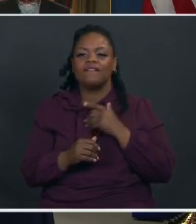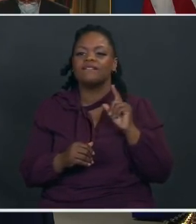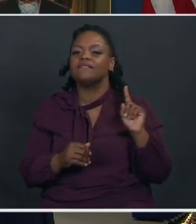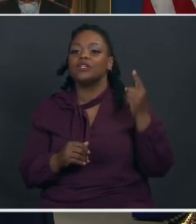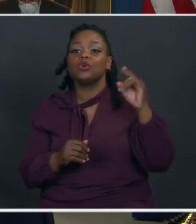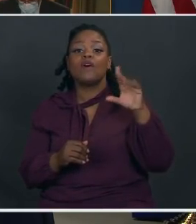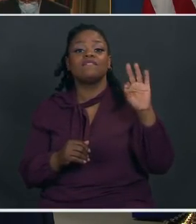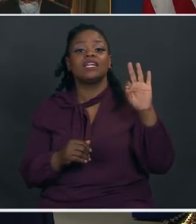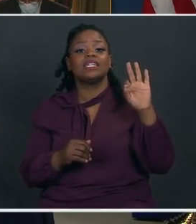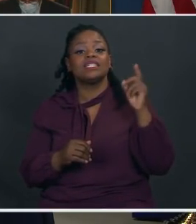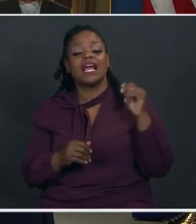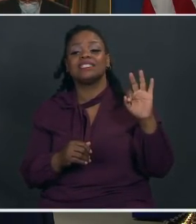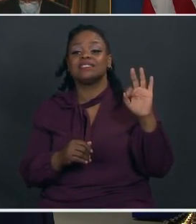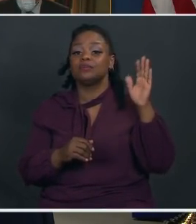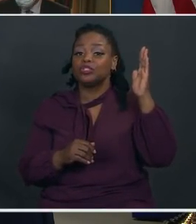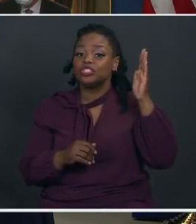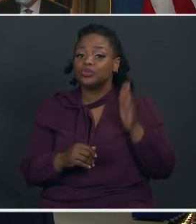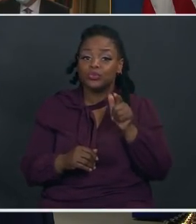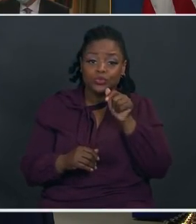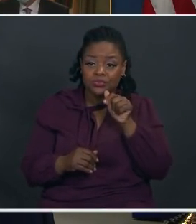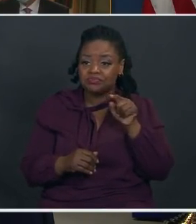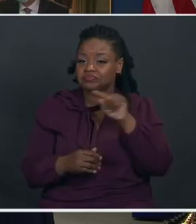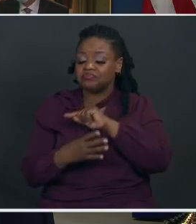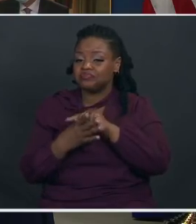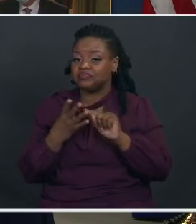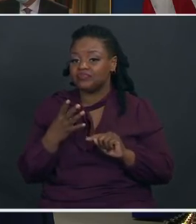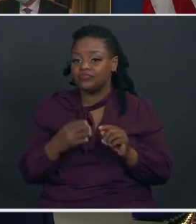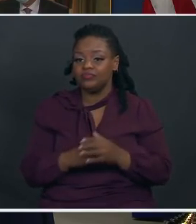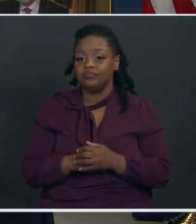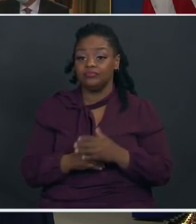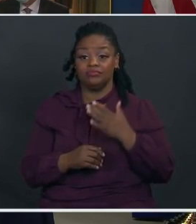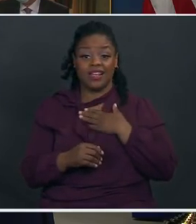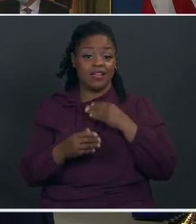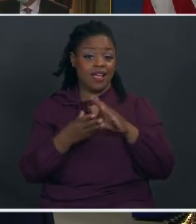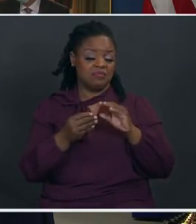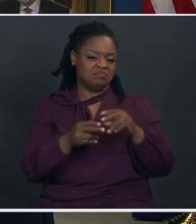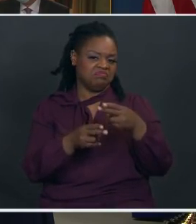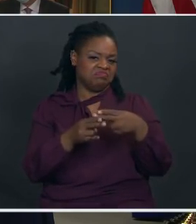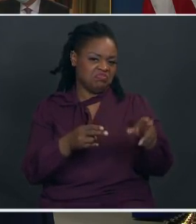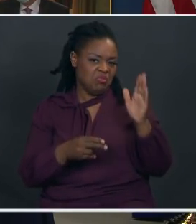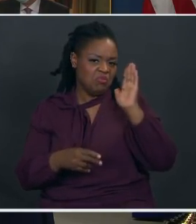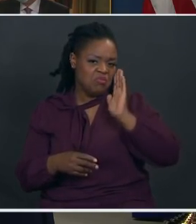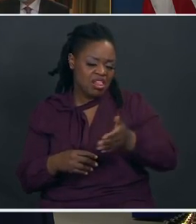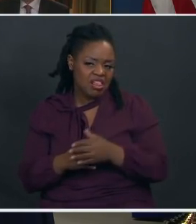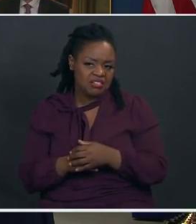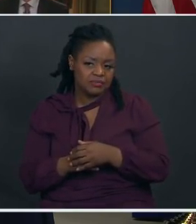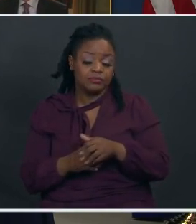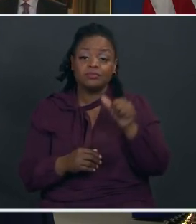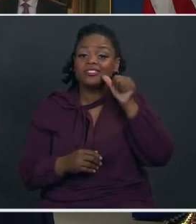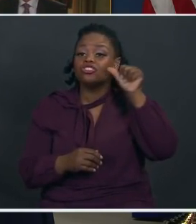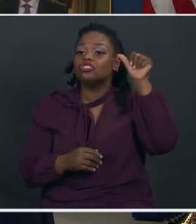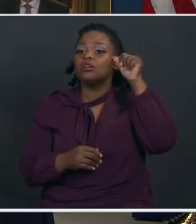I'll keep my comments very brief. Yesterday, we met with governors and other local leaders